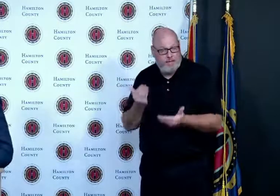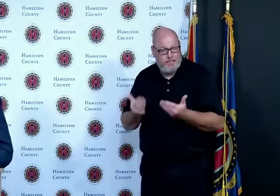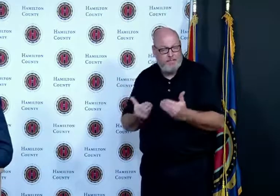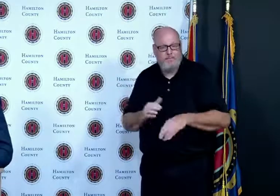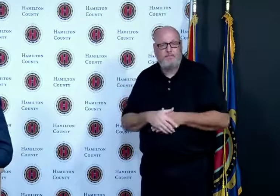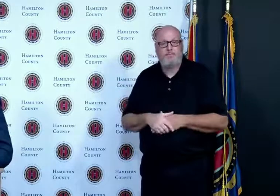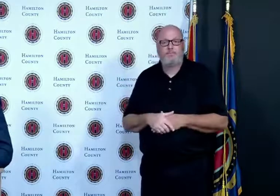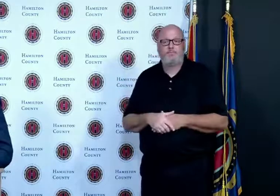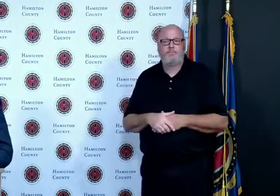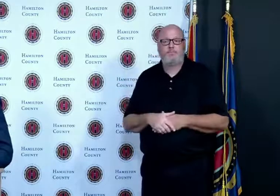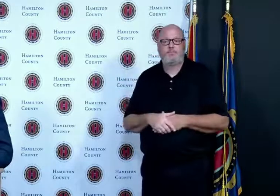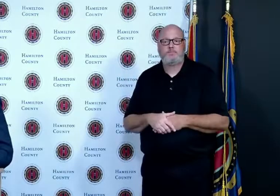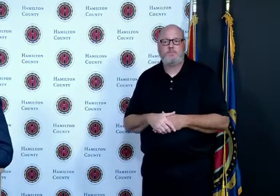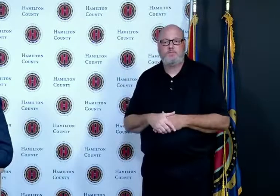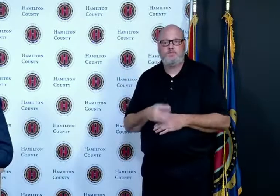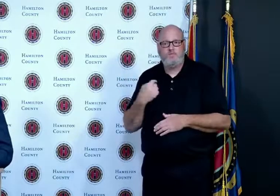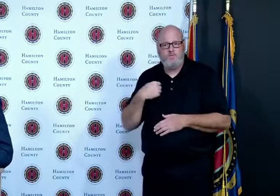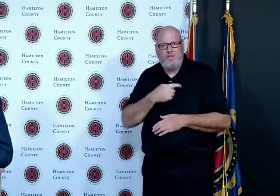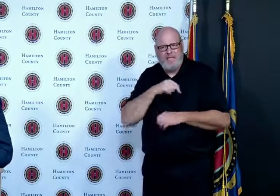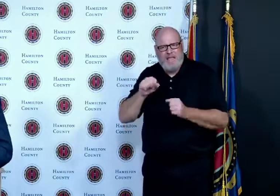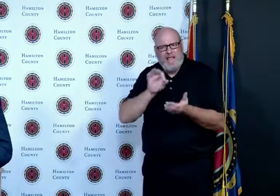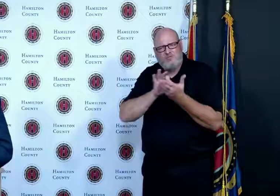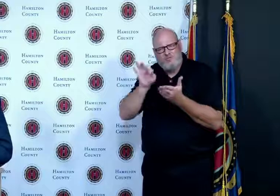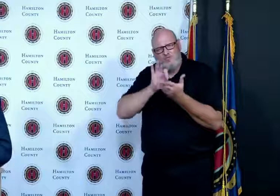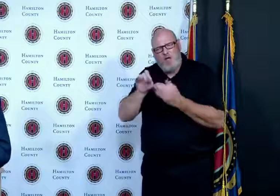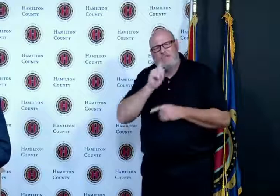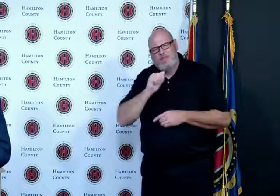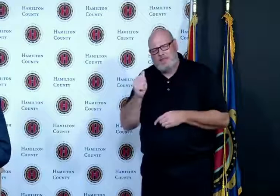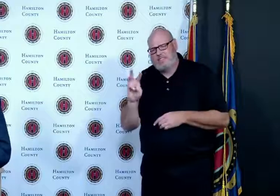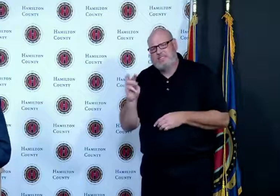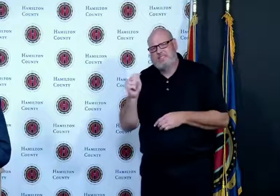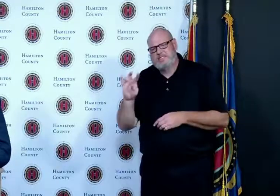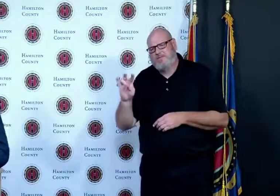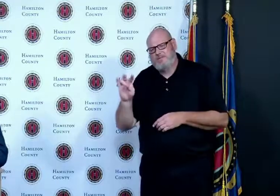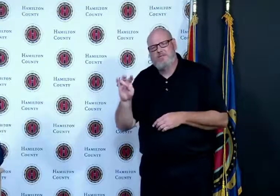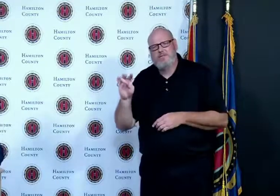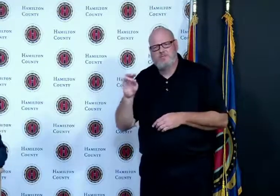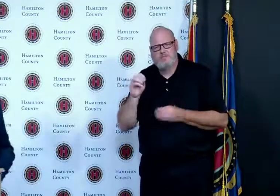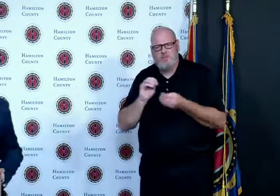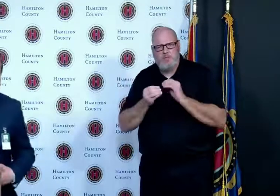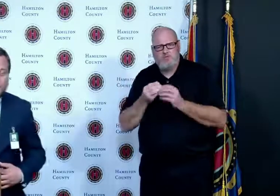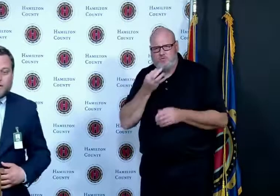16 and 17 year olds to see vaccines I want to ask Denise but you may have some thoughts on this as